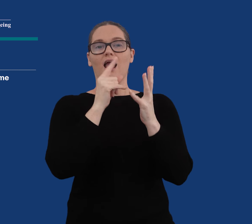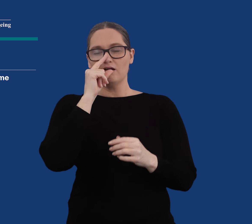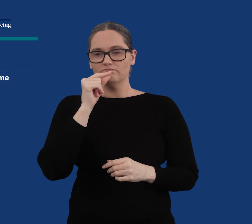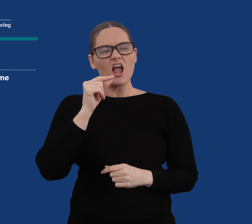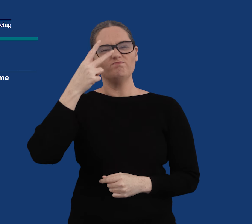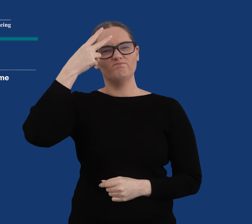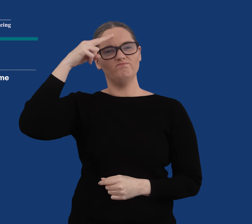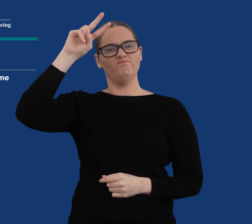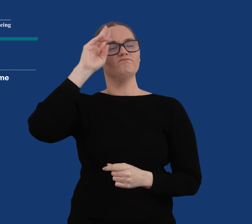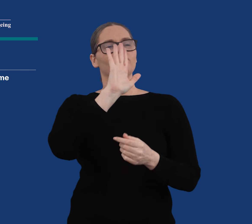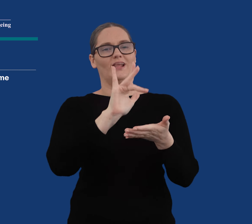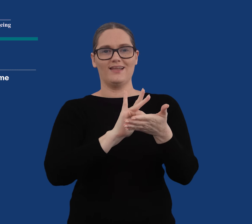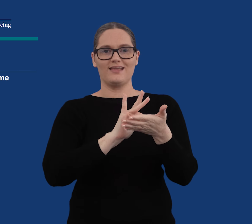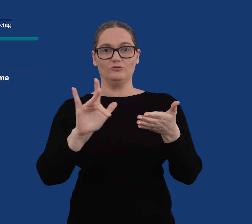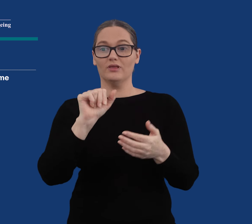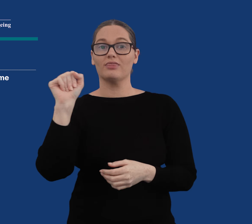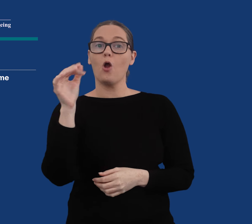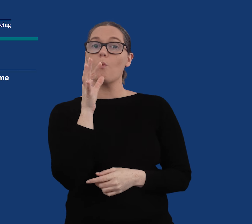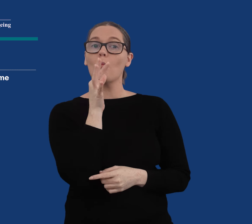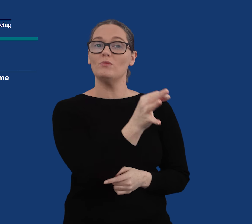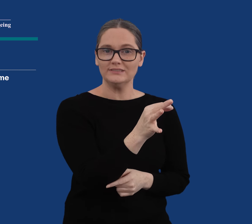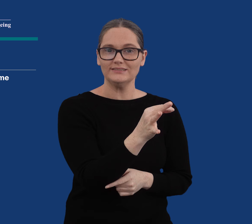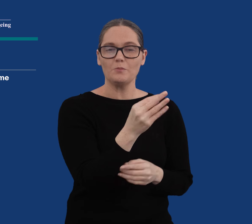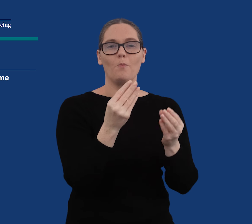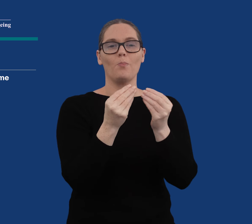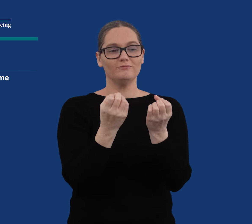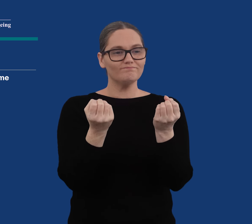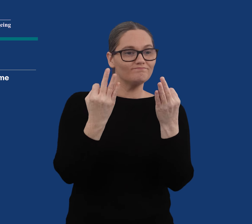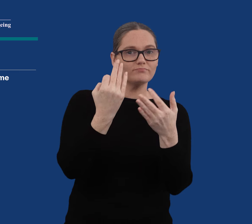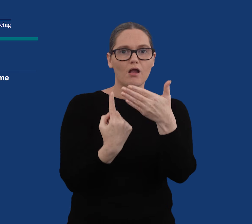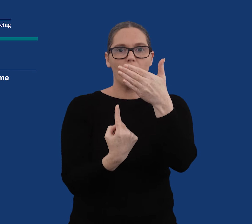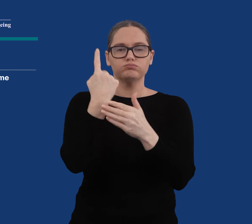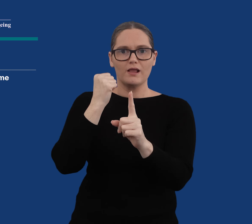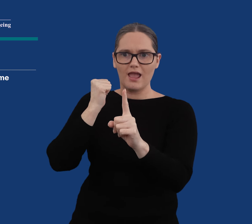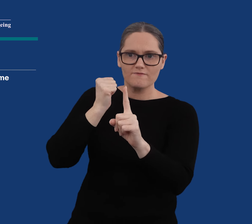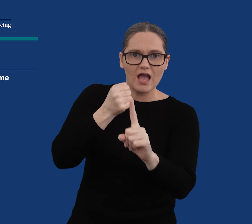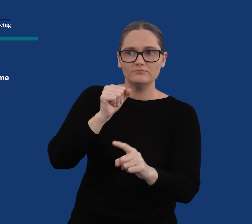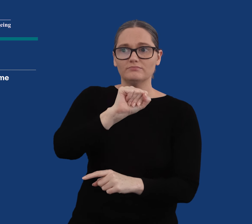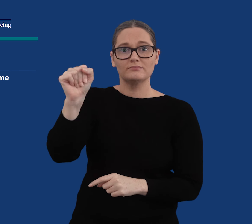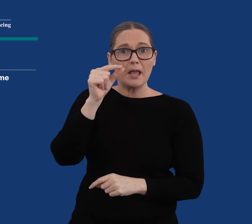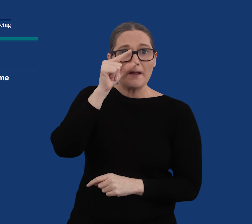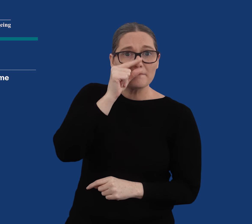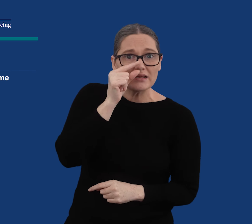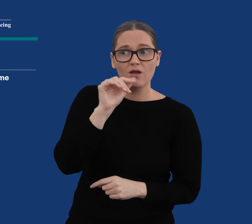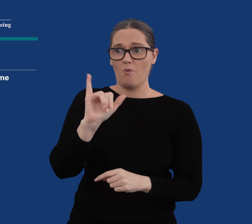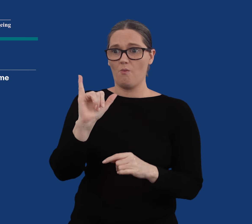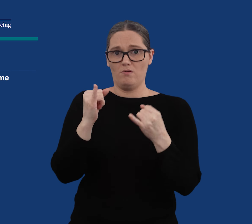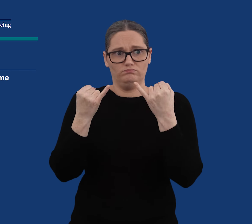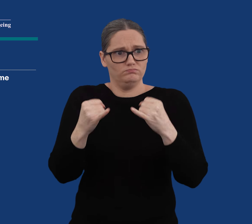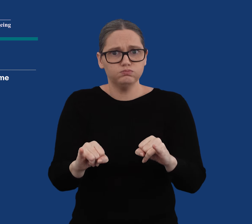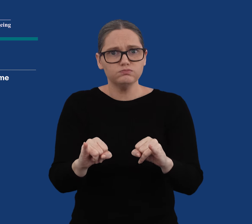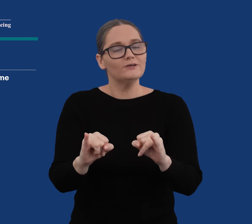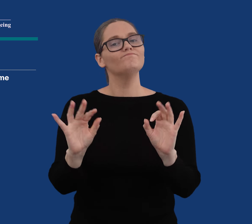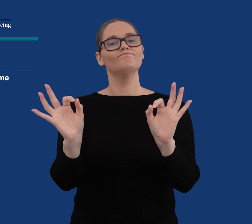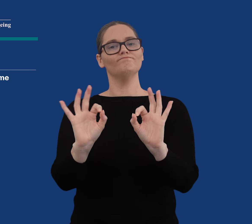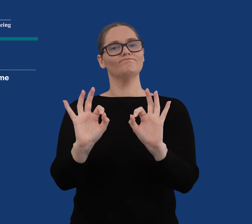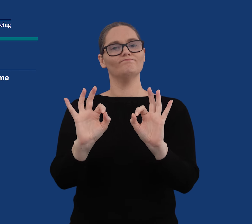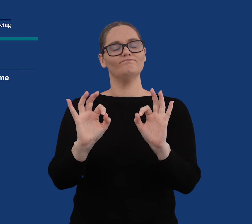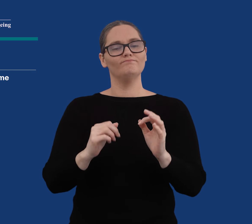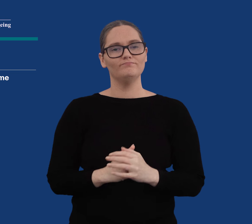can cancel their request with no consequence to them or their eligibility.